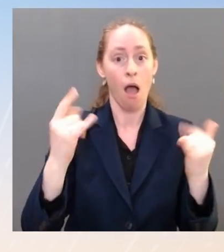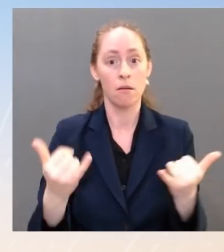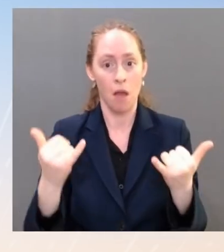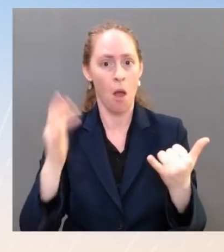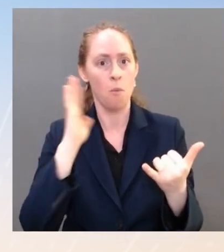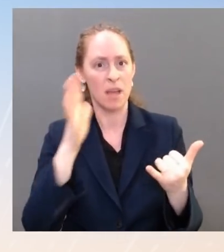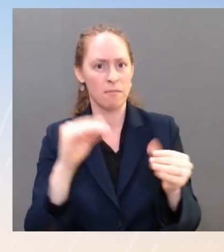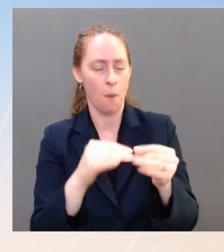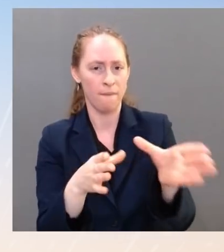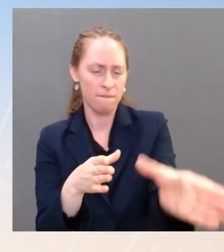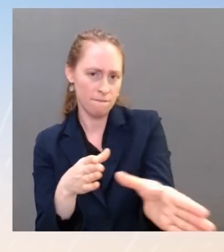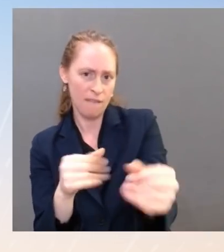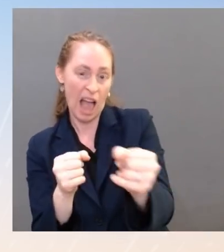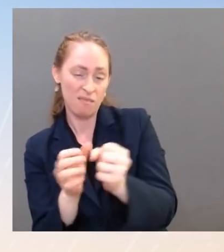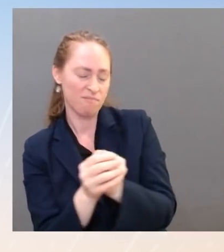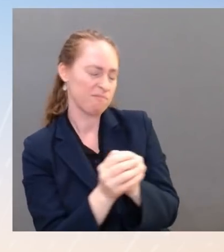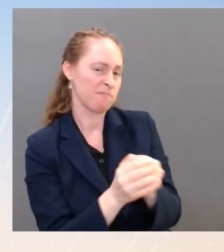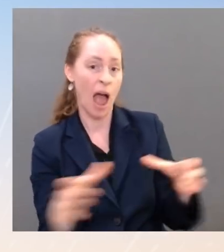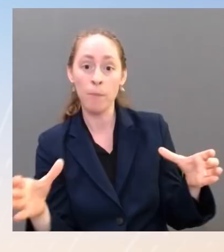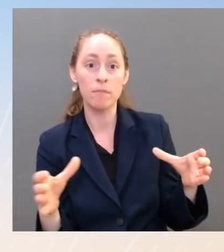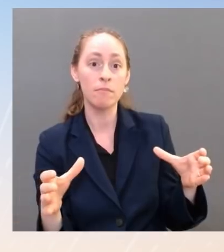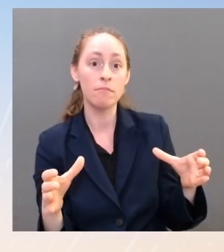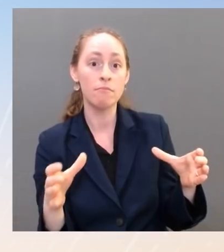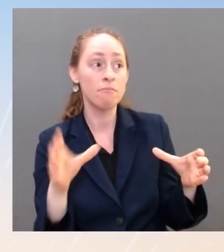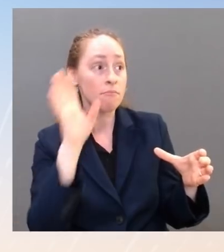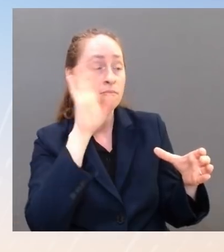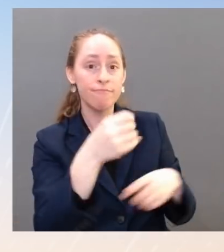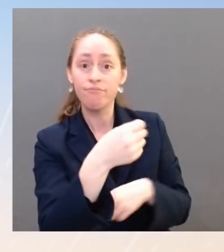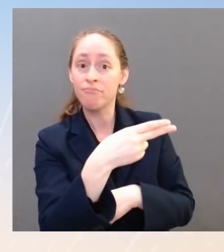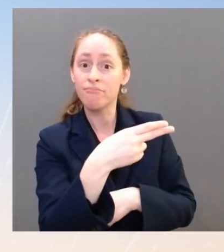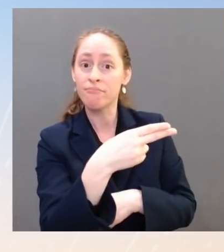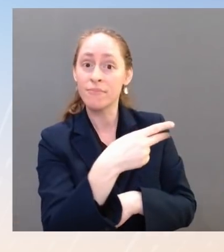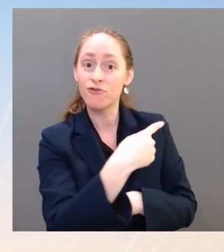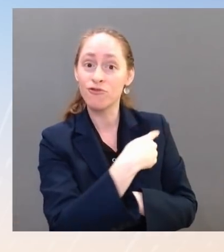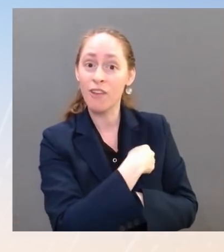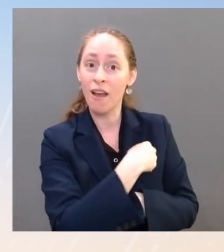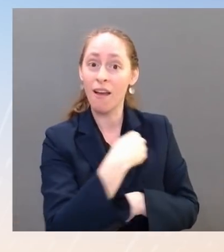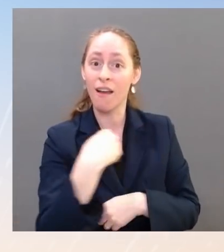where for the first time in generations, we can actually build more secure supply chains,